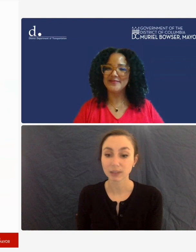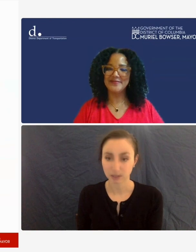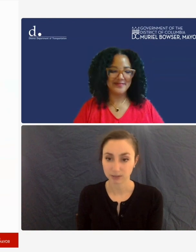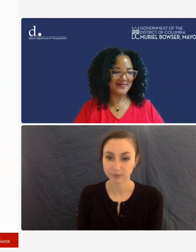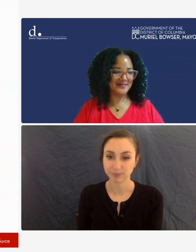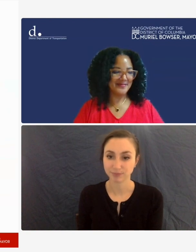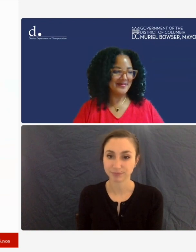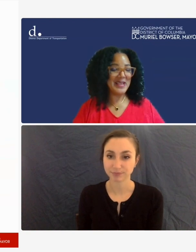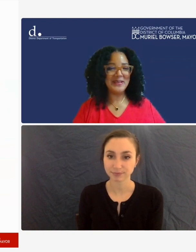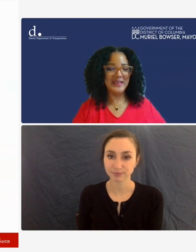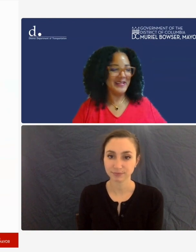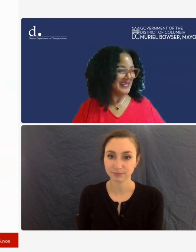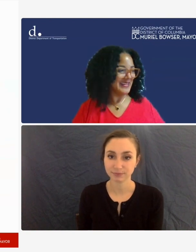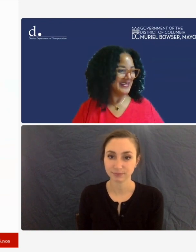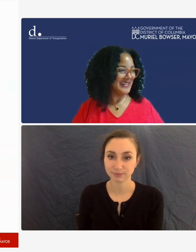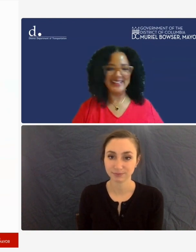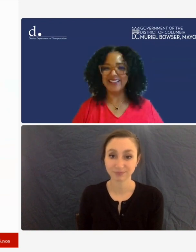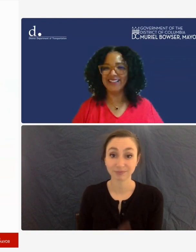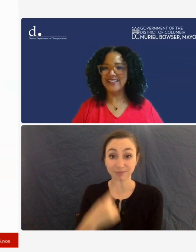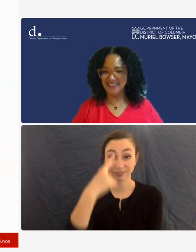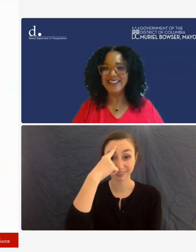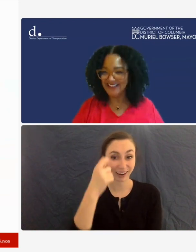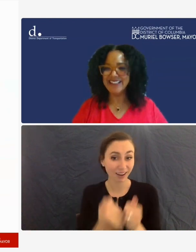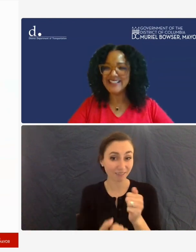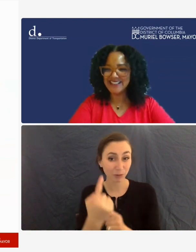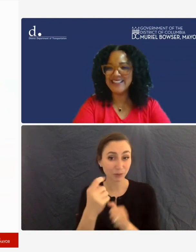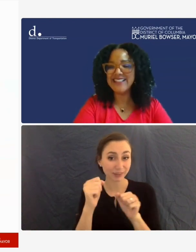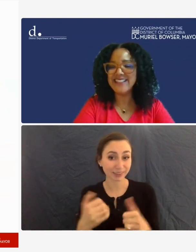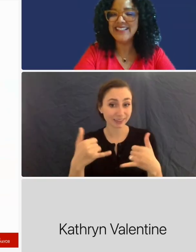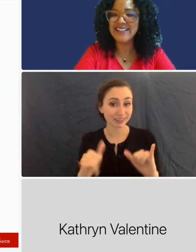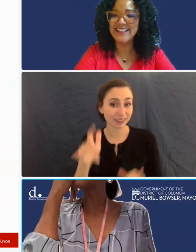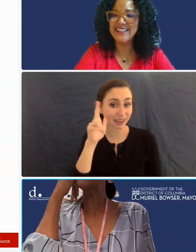well i think everybody can still hear me so even though i can't see so i just want to say